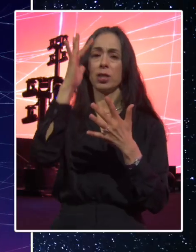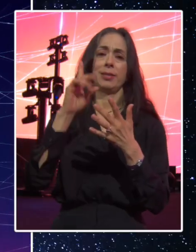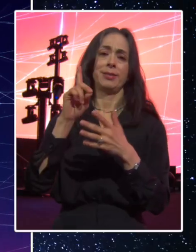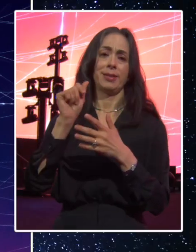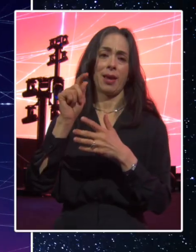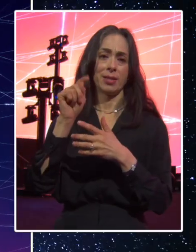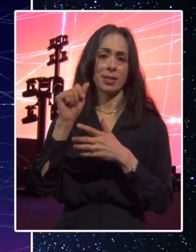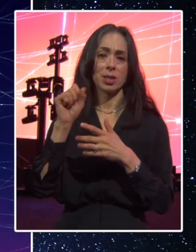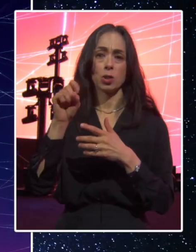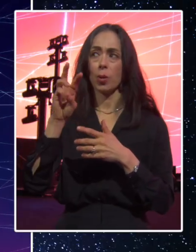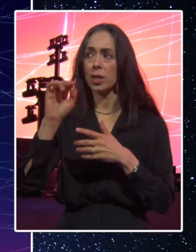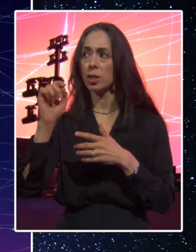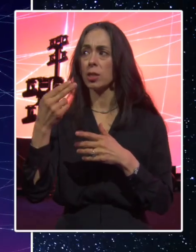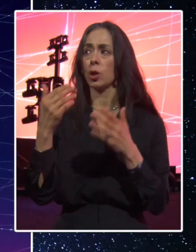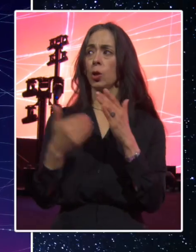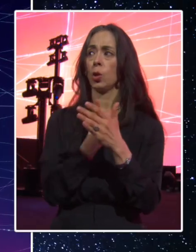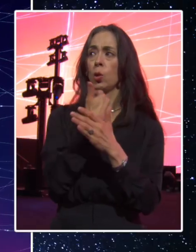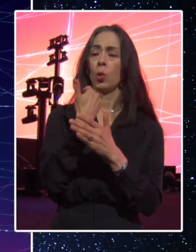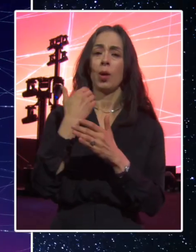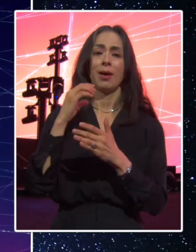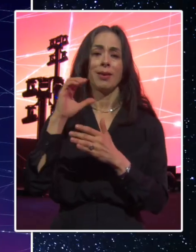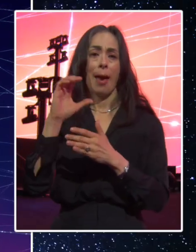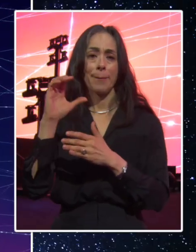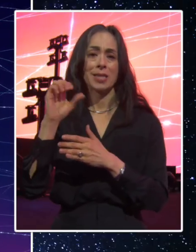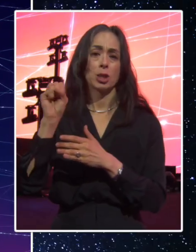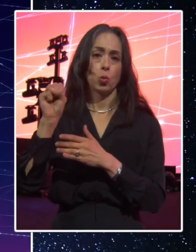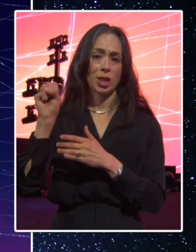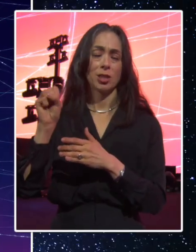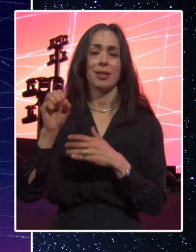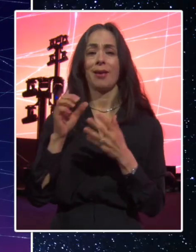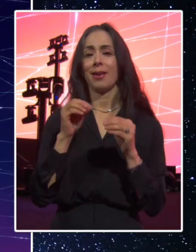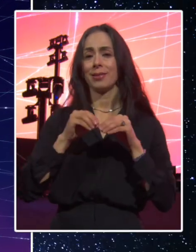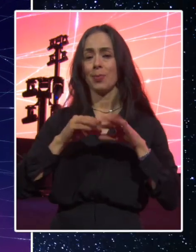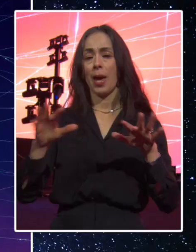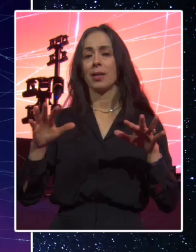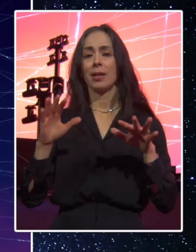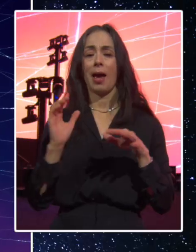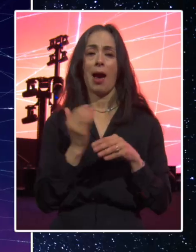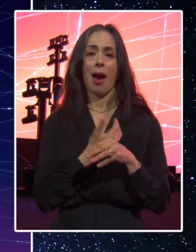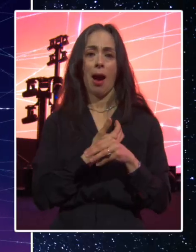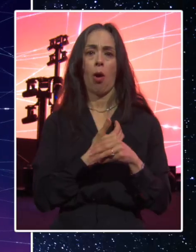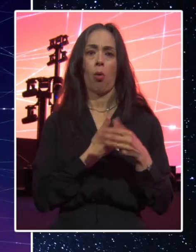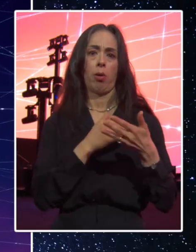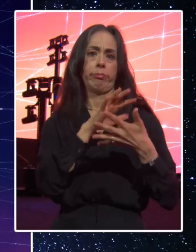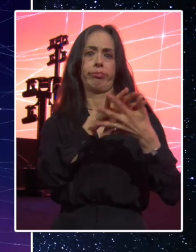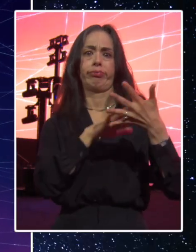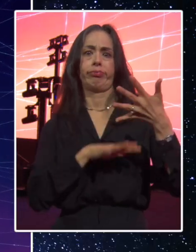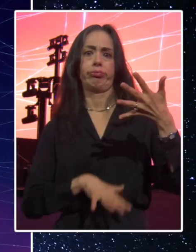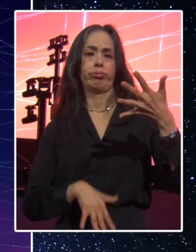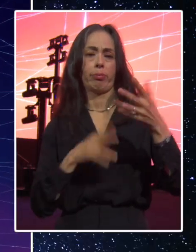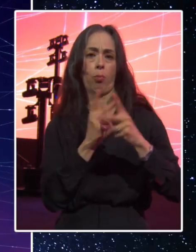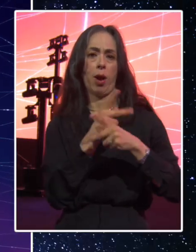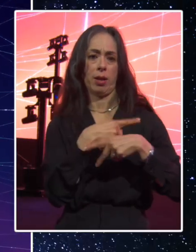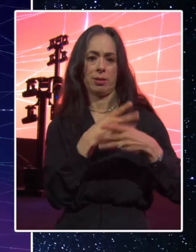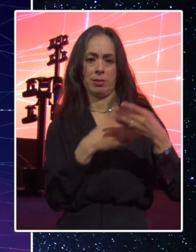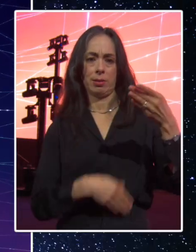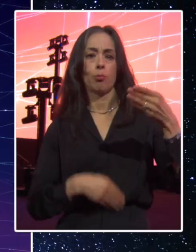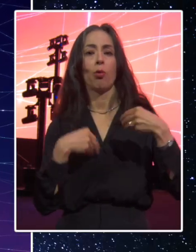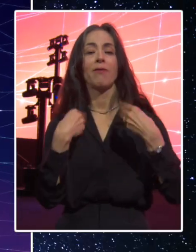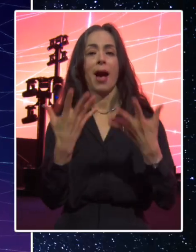new campus switches and expanded our portfolio of access points supporting Wi-Fi 7.